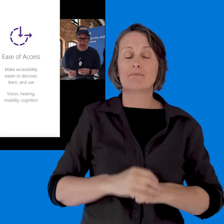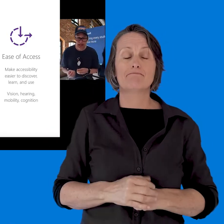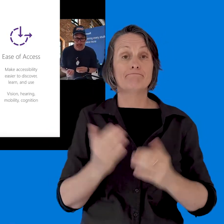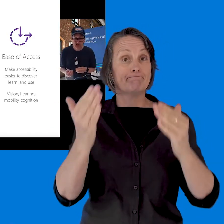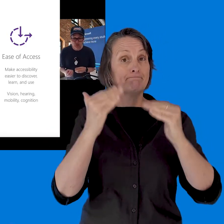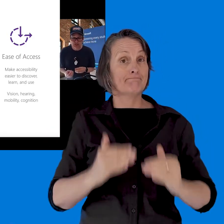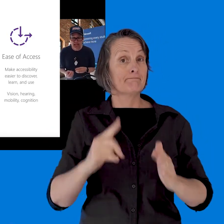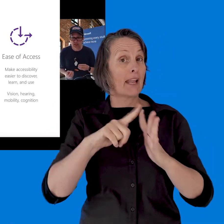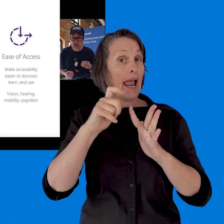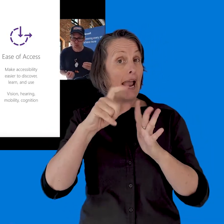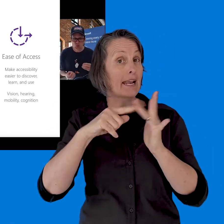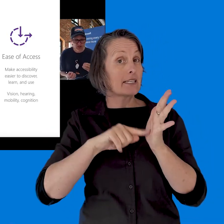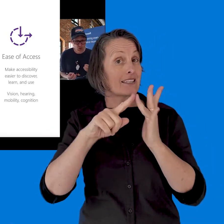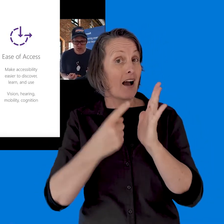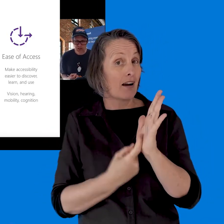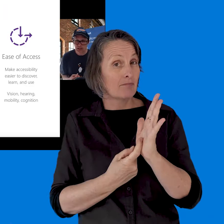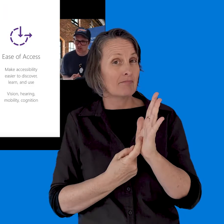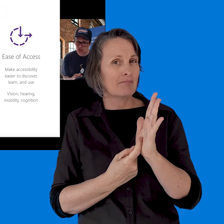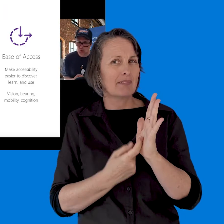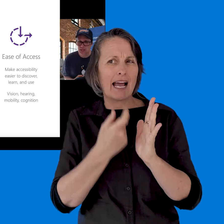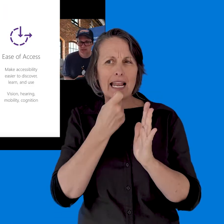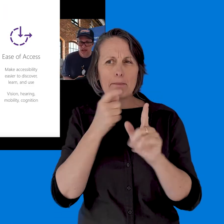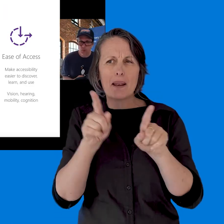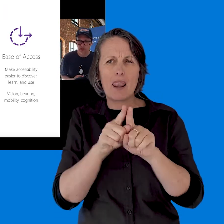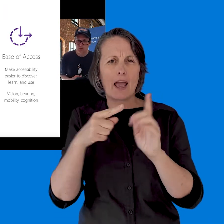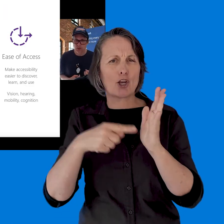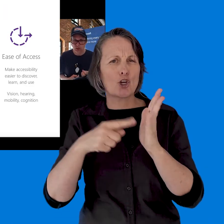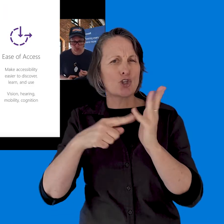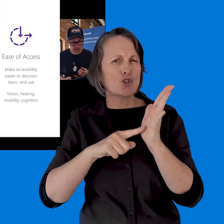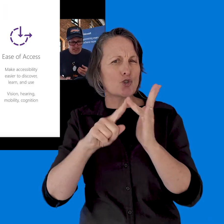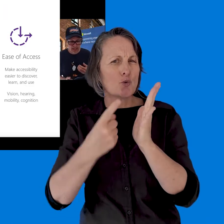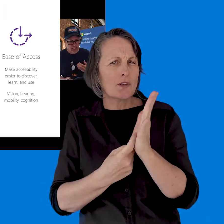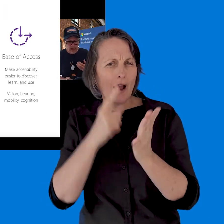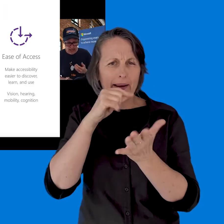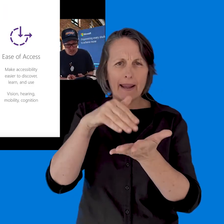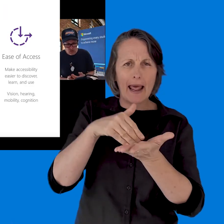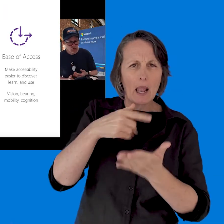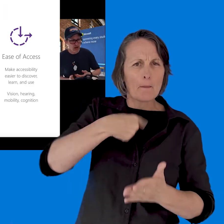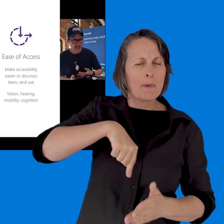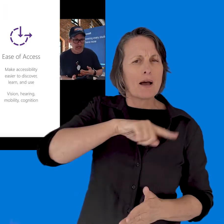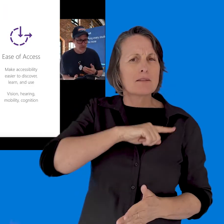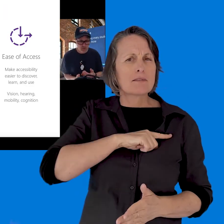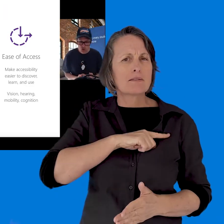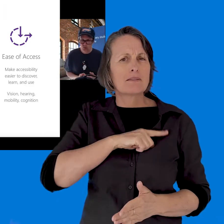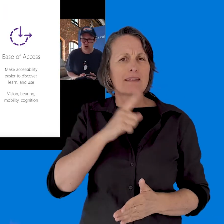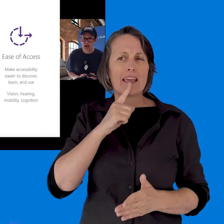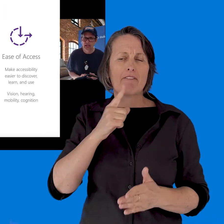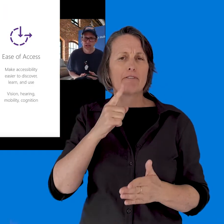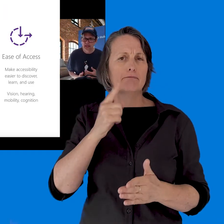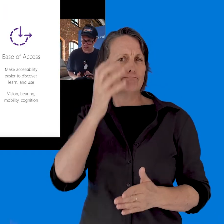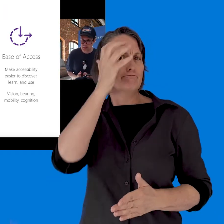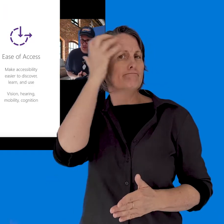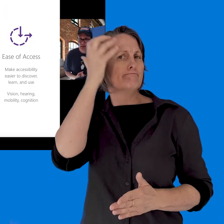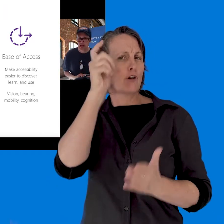And editor was that what almost like a tutor to help us, whether we're writing, casual writing, formal writing, etc.